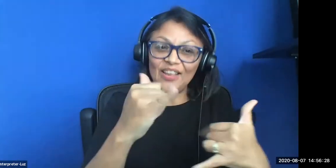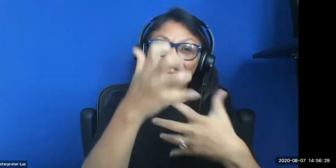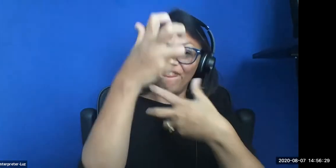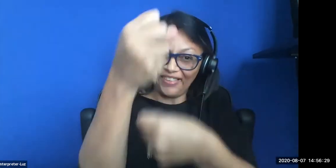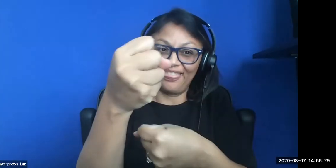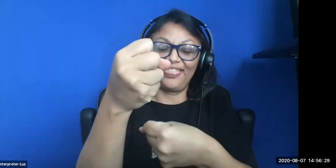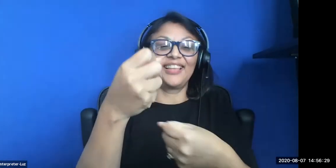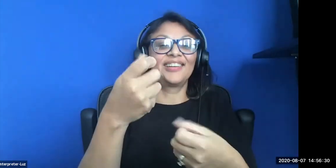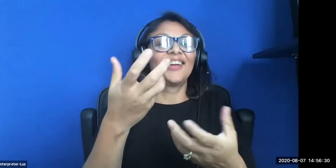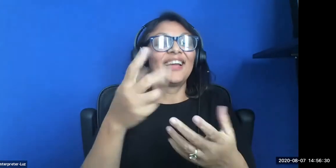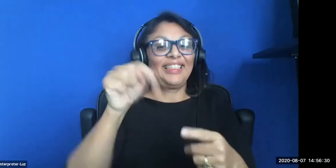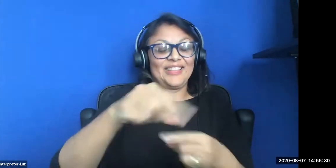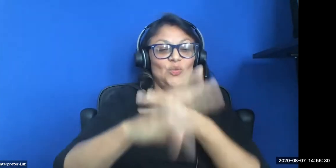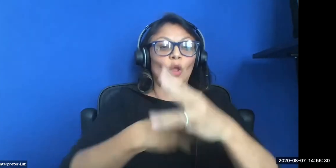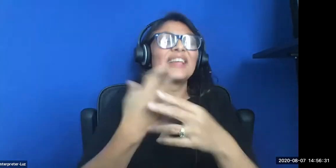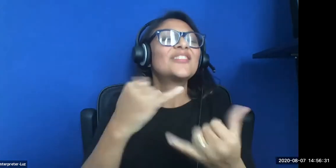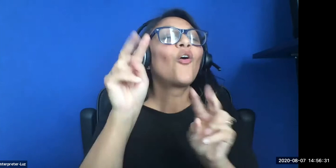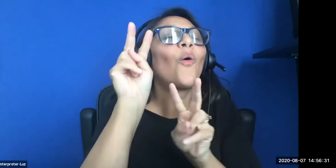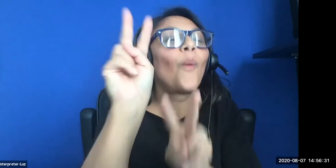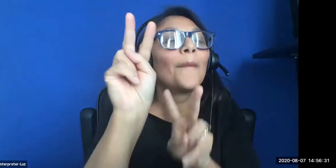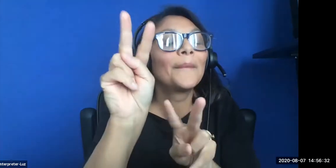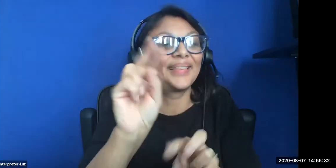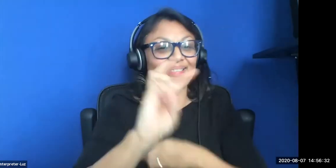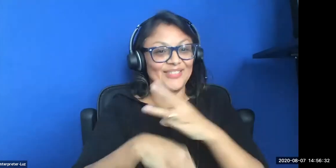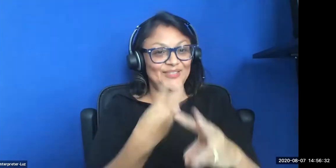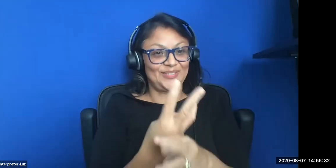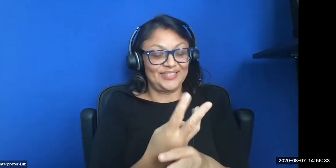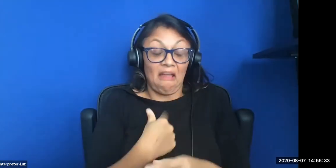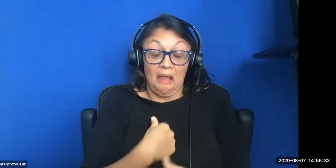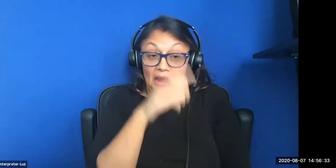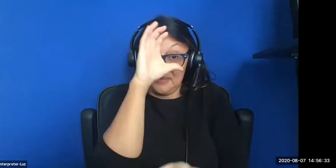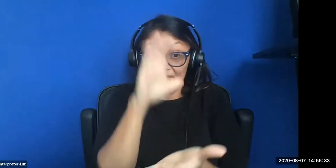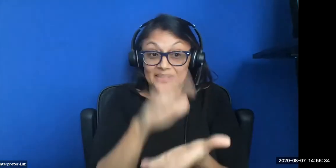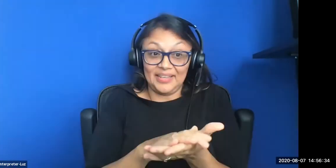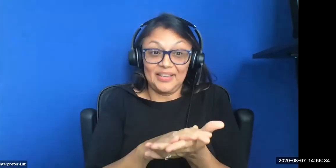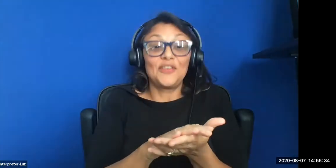Channelle Charest: At at work ahead of us and I believe that there's good everywhere. But the fact is that